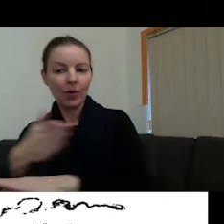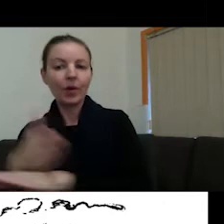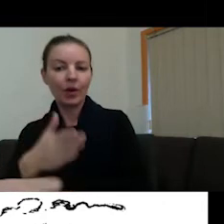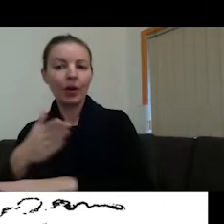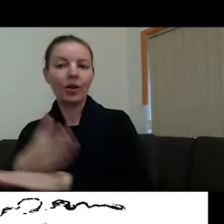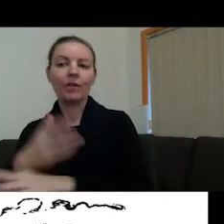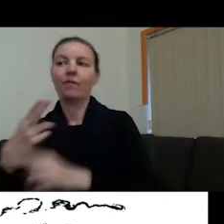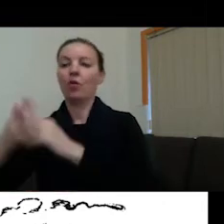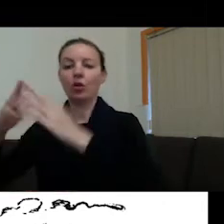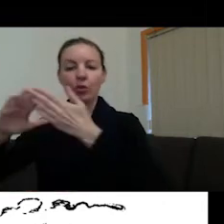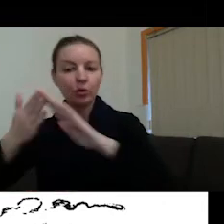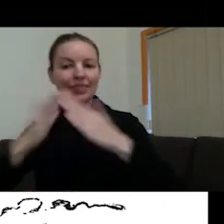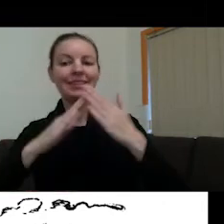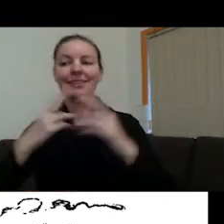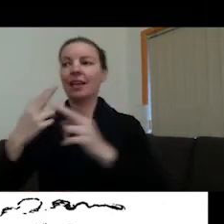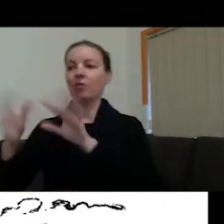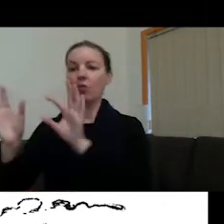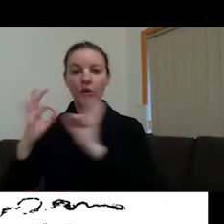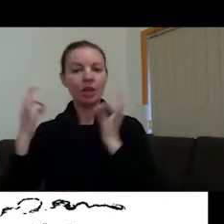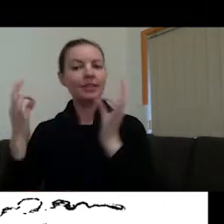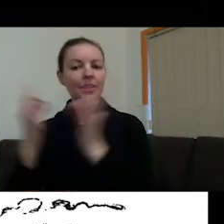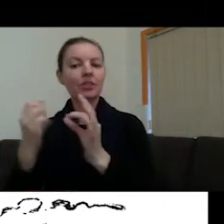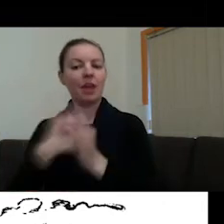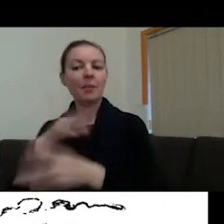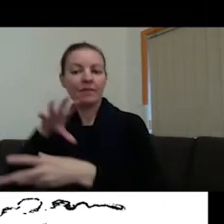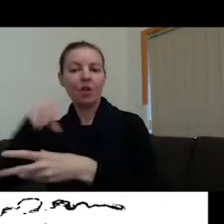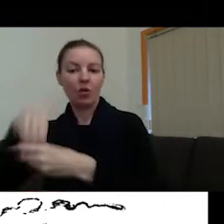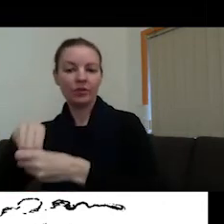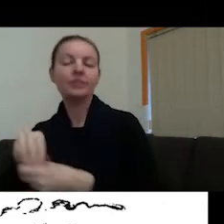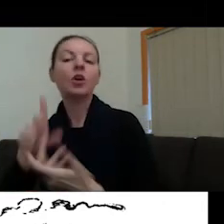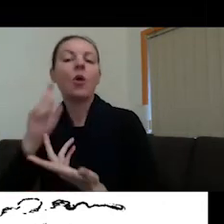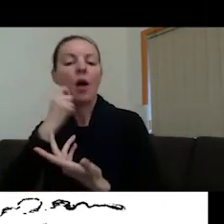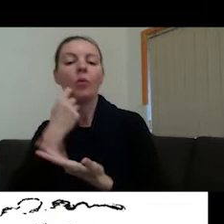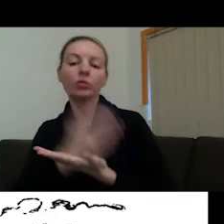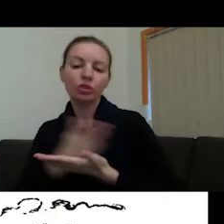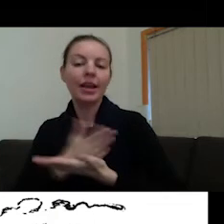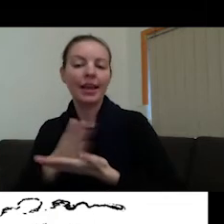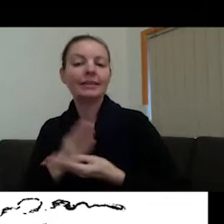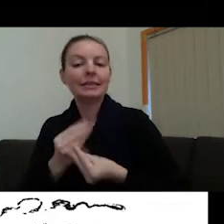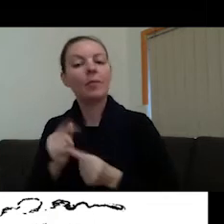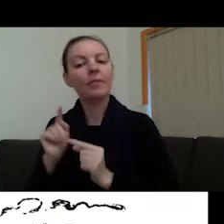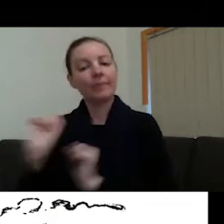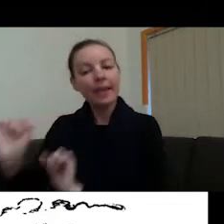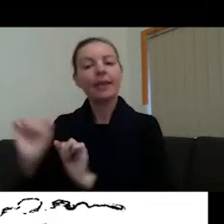communities and organisations that I've been a part of. I will share some of that as we go along.